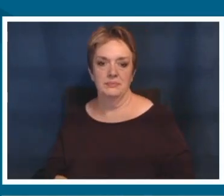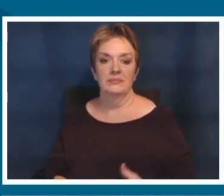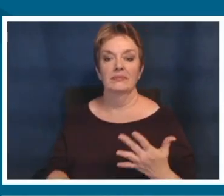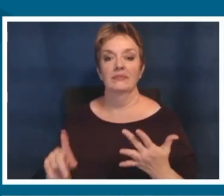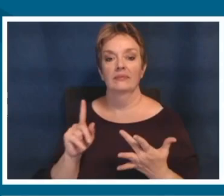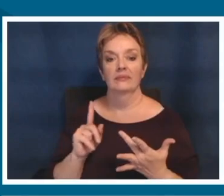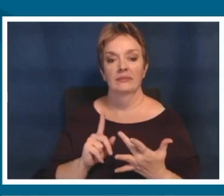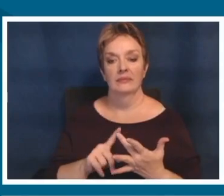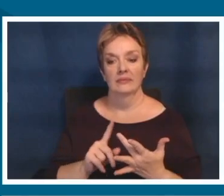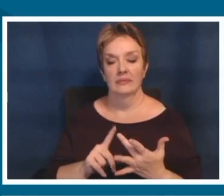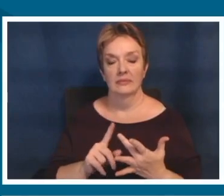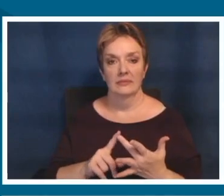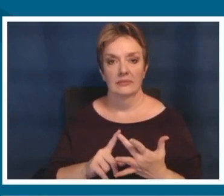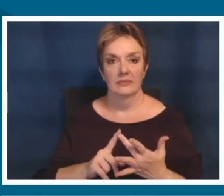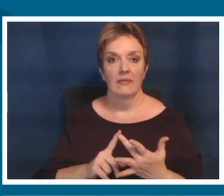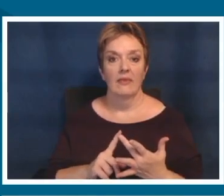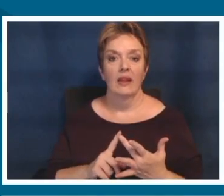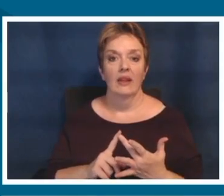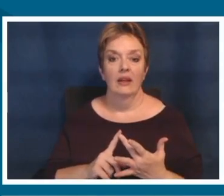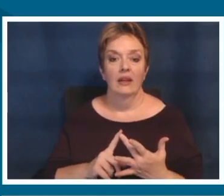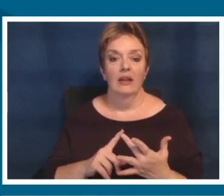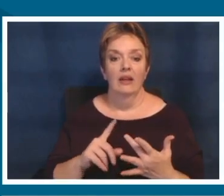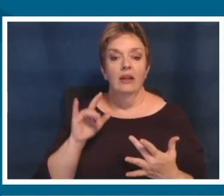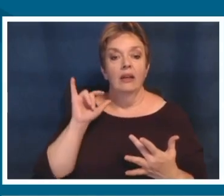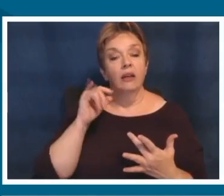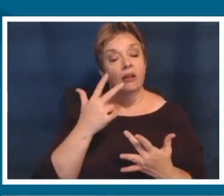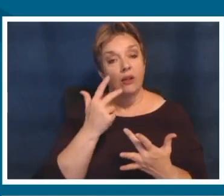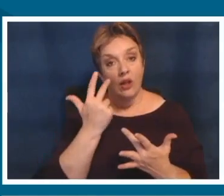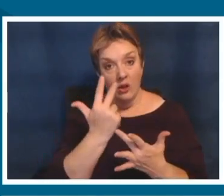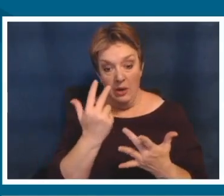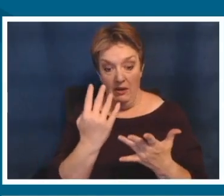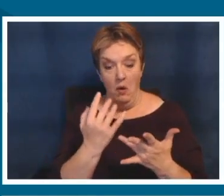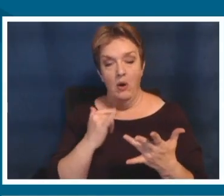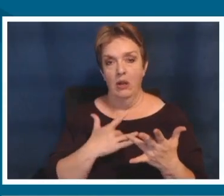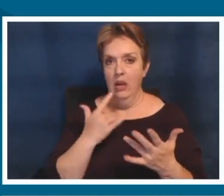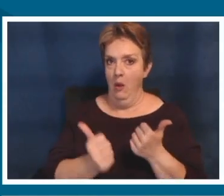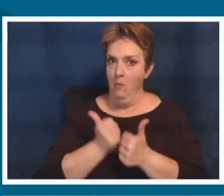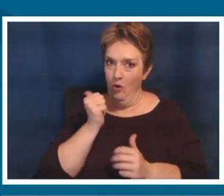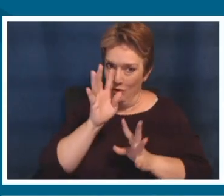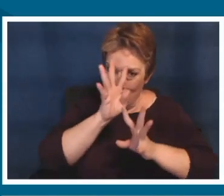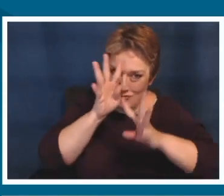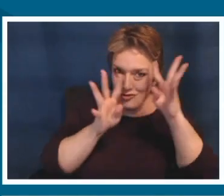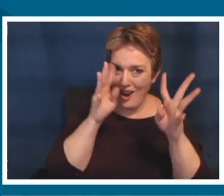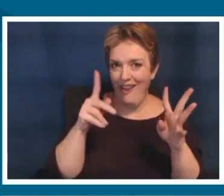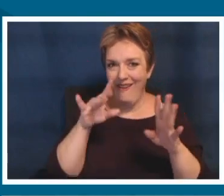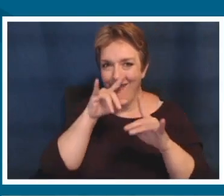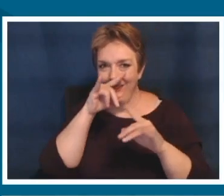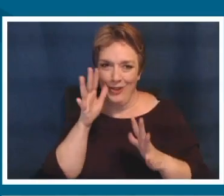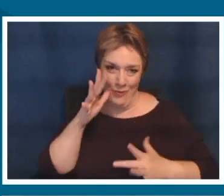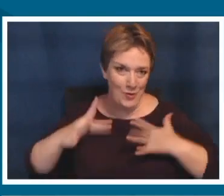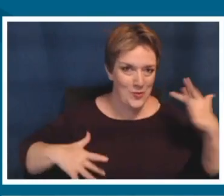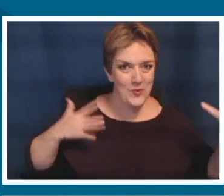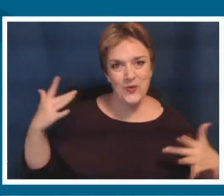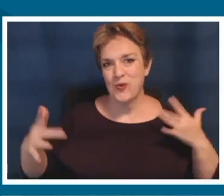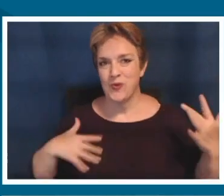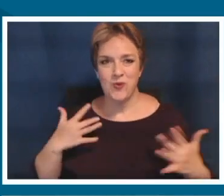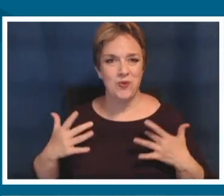three and four are really the creative heart and where you see kids get most excited you're asking them to identify